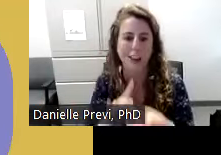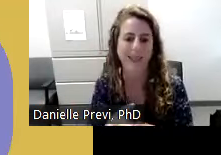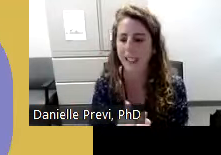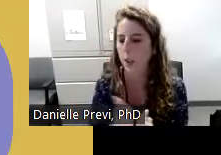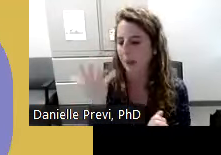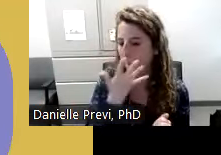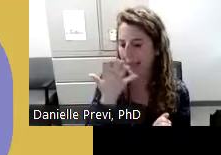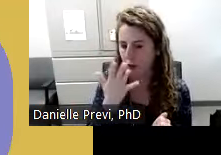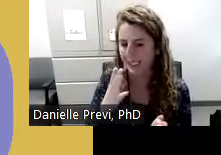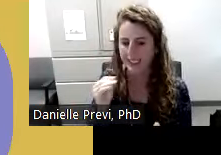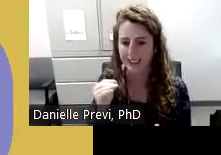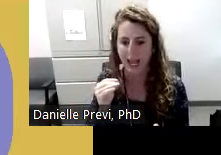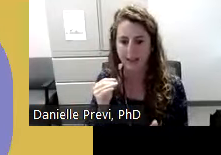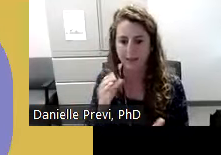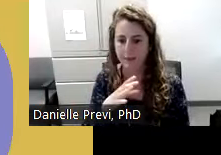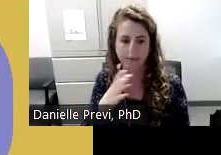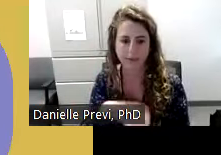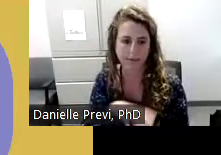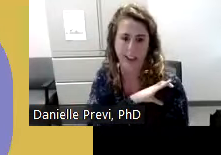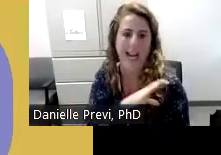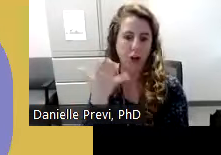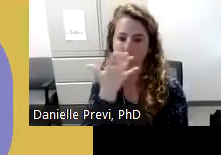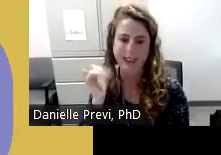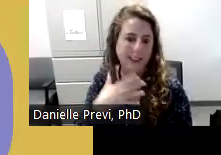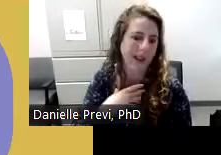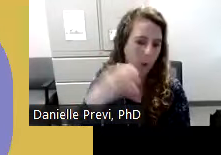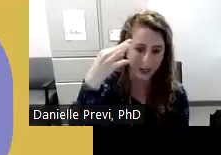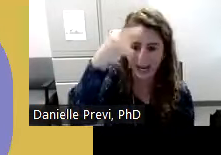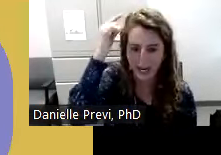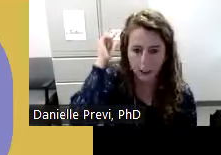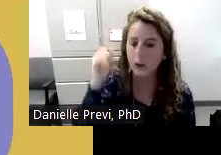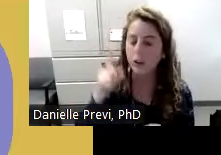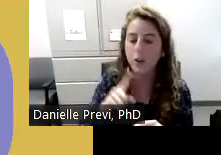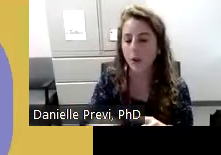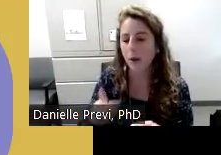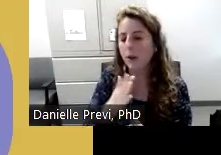some people say that Waardenburg syndrome just affects appearance and characteristics